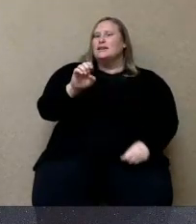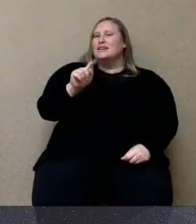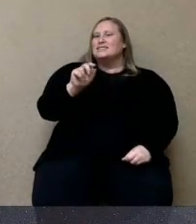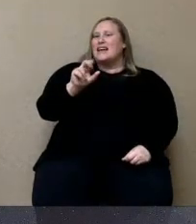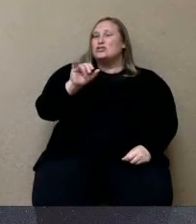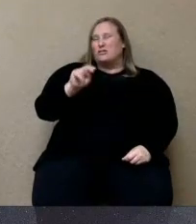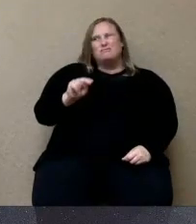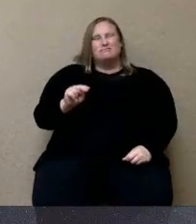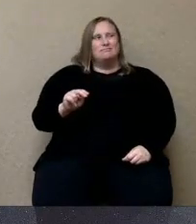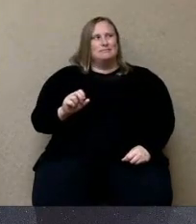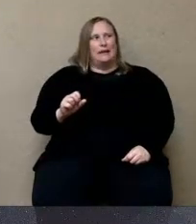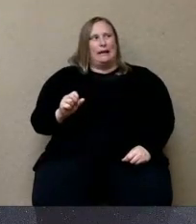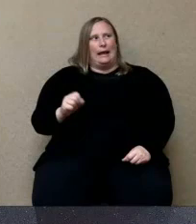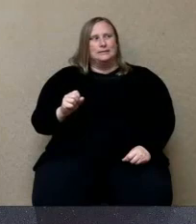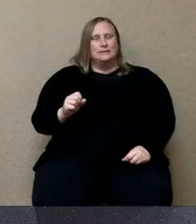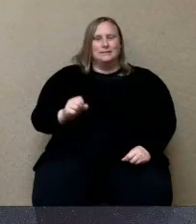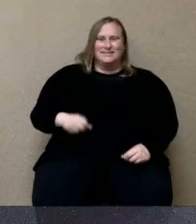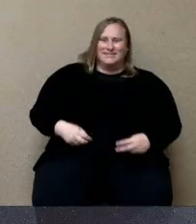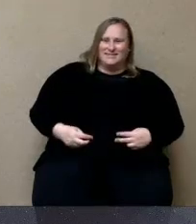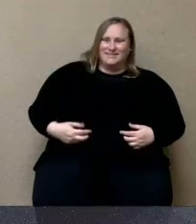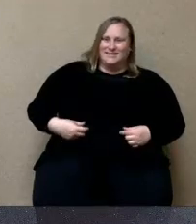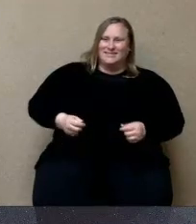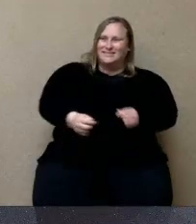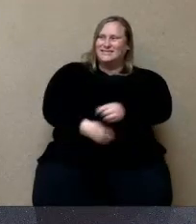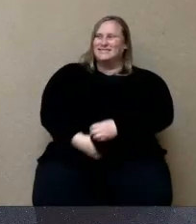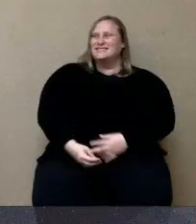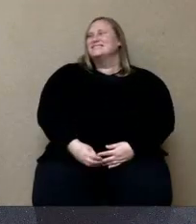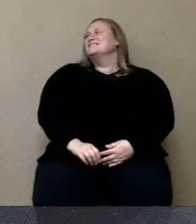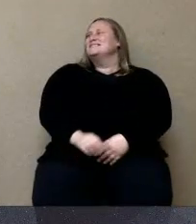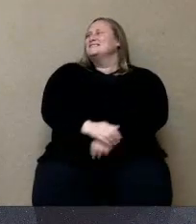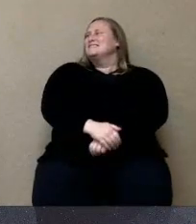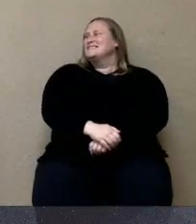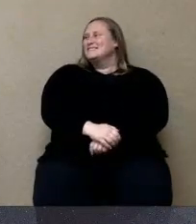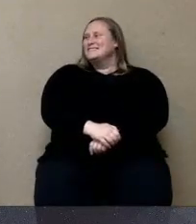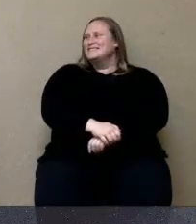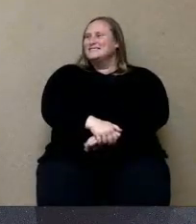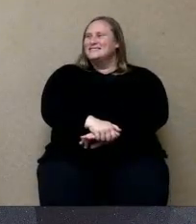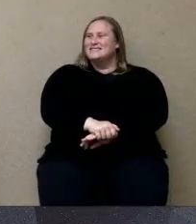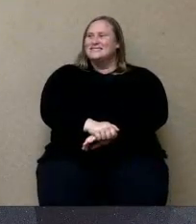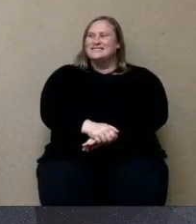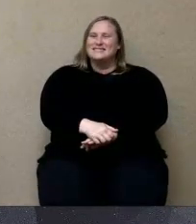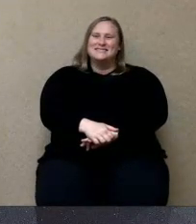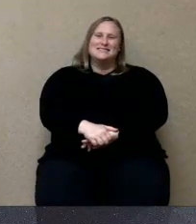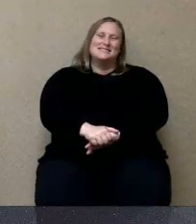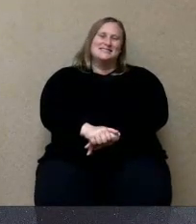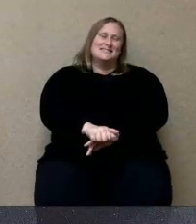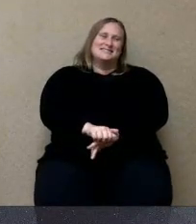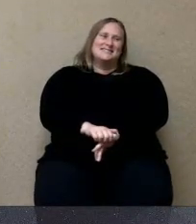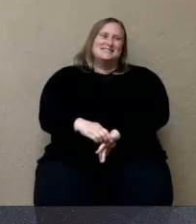Yeah. I thought you might have.